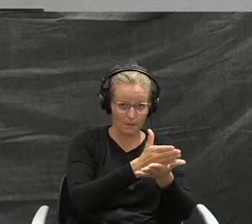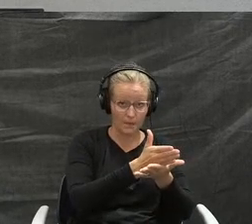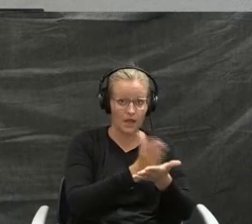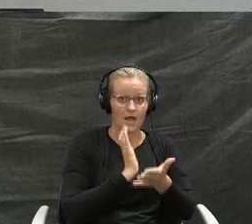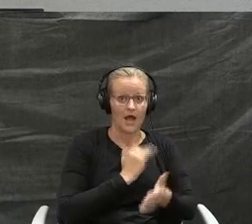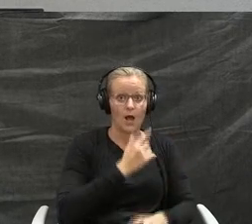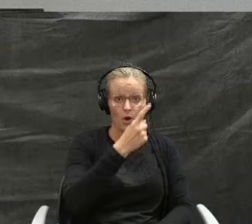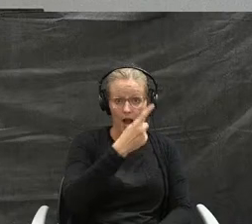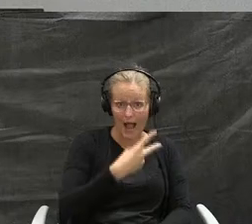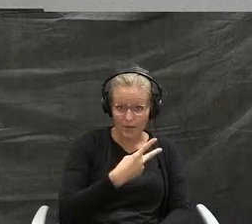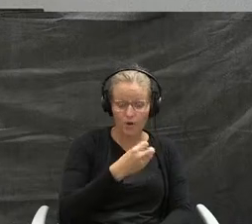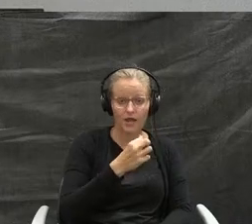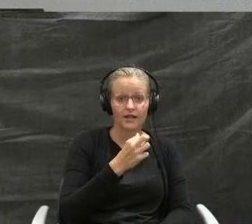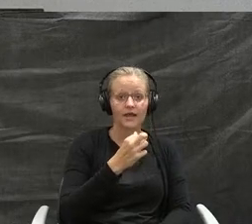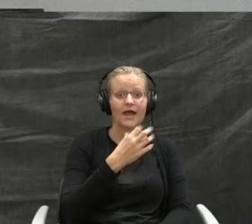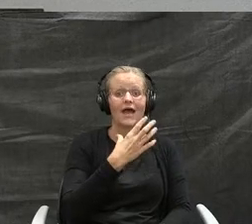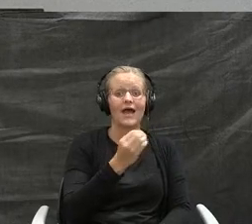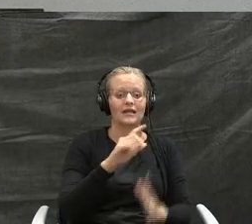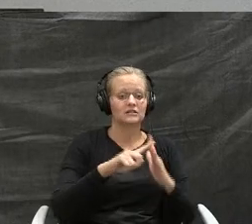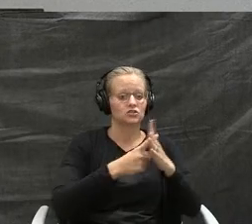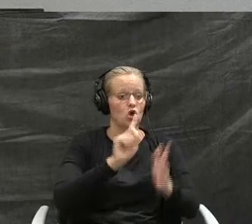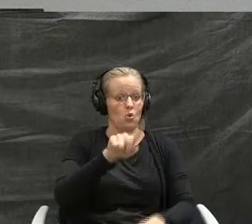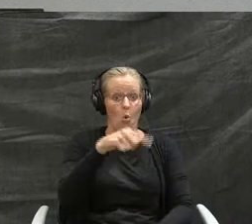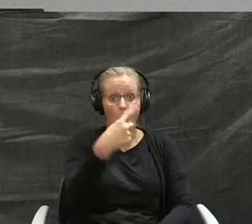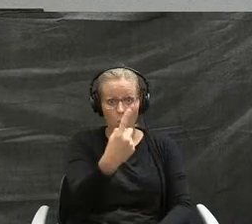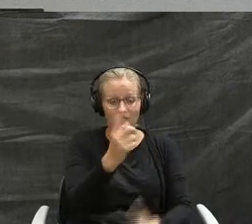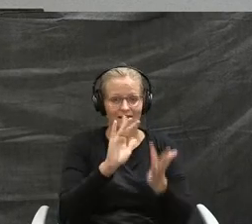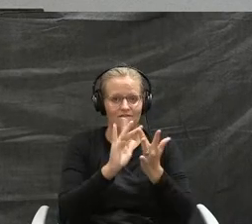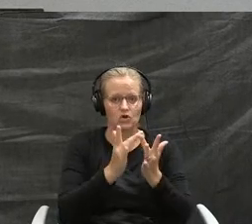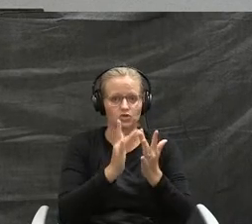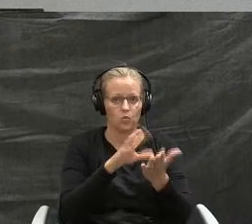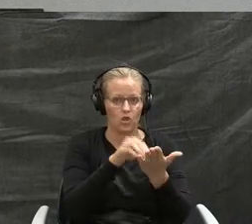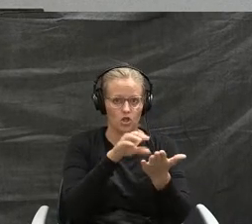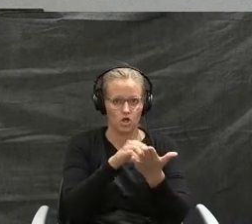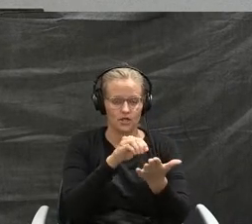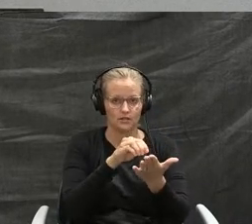learning only. I would also point out at this model will